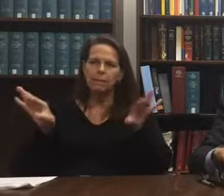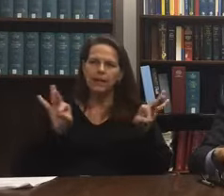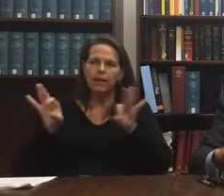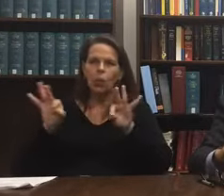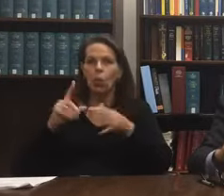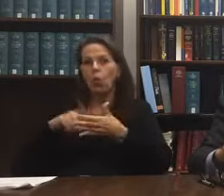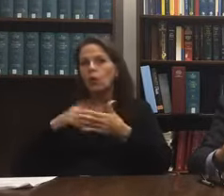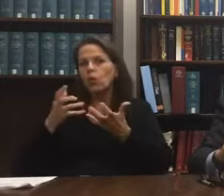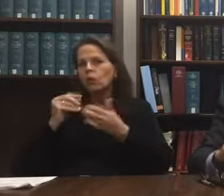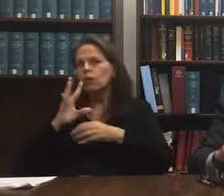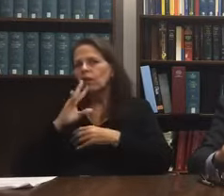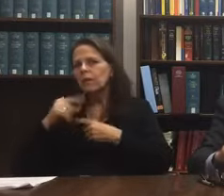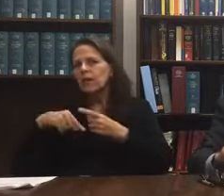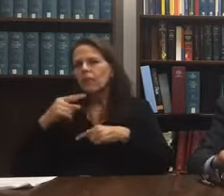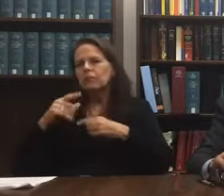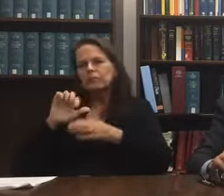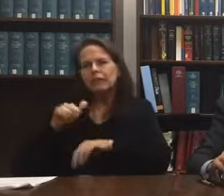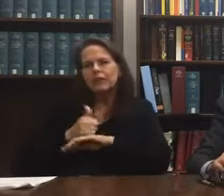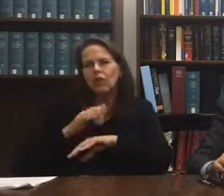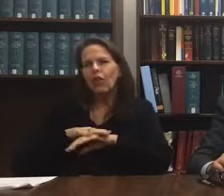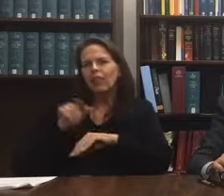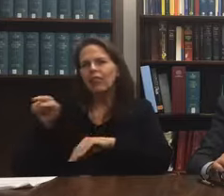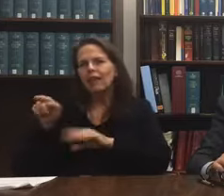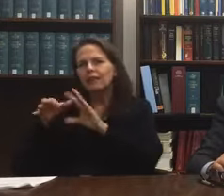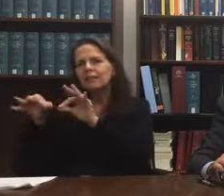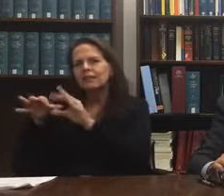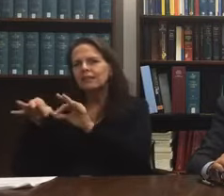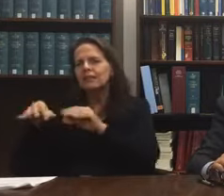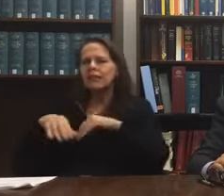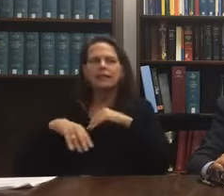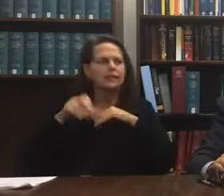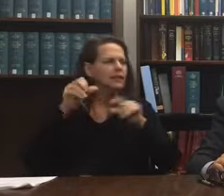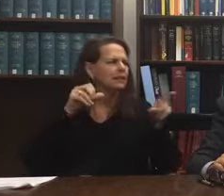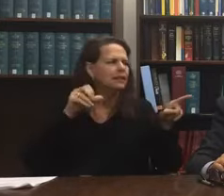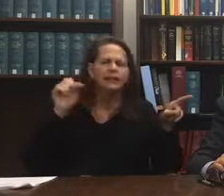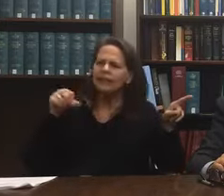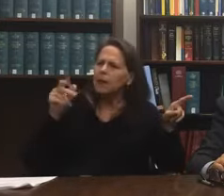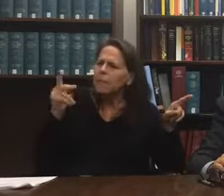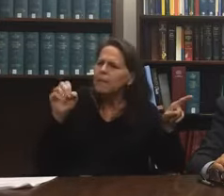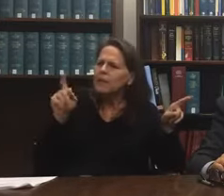talk about based on what they said a lot of families don't have an attorney to